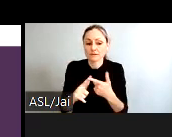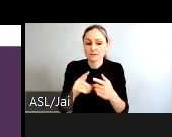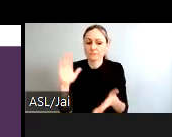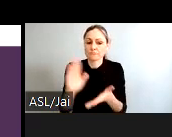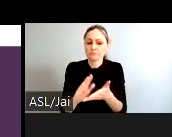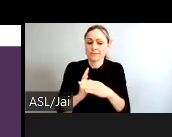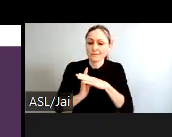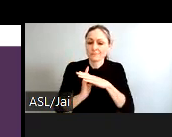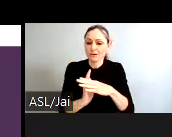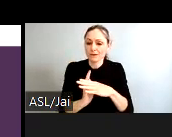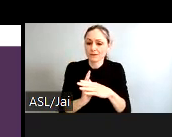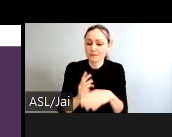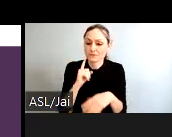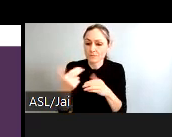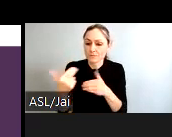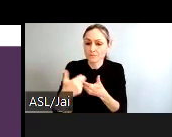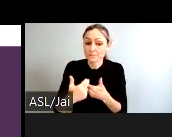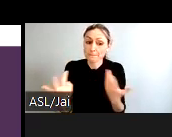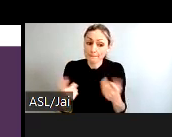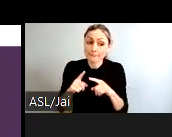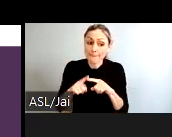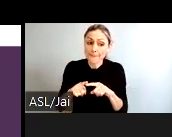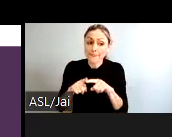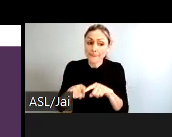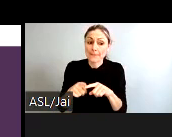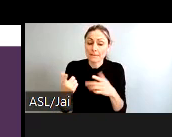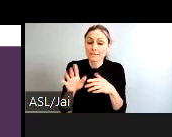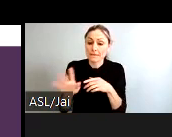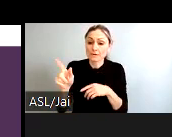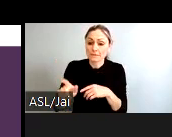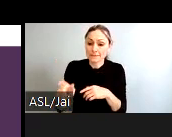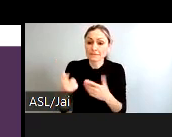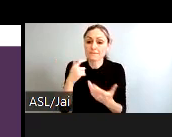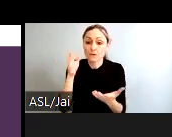Planning around members' needs may mitigate their need for future reimbursements and